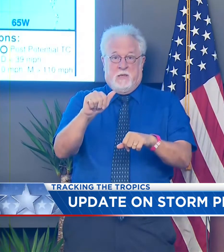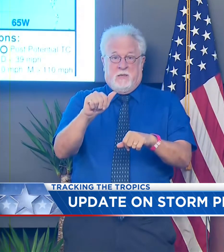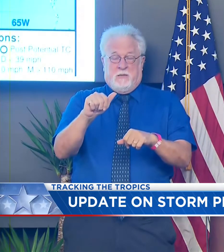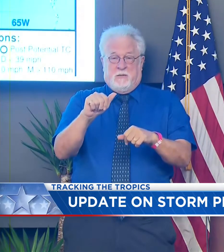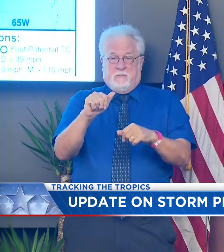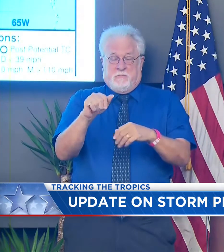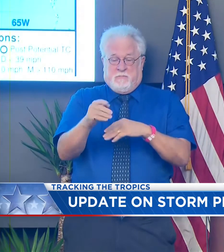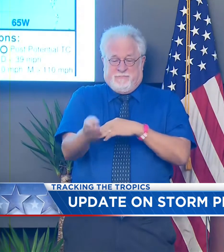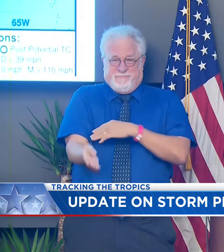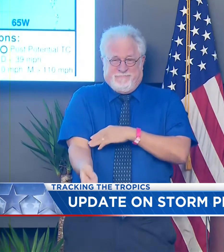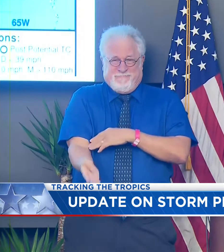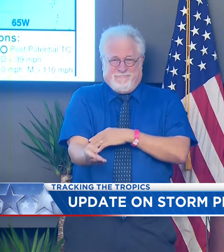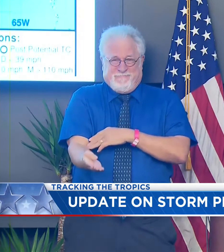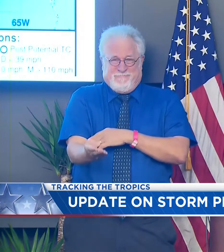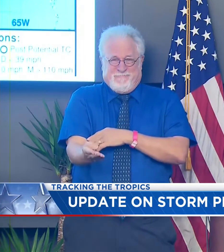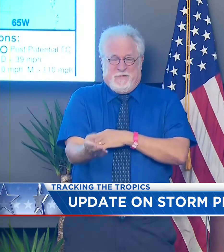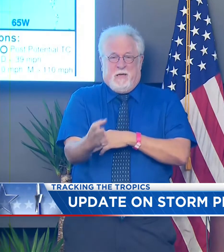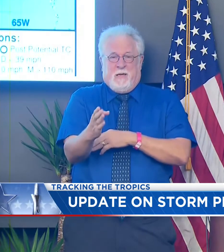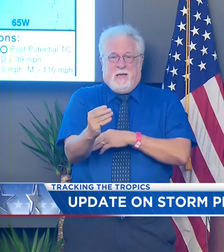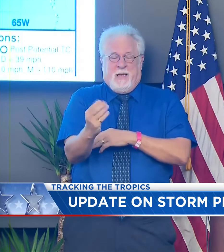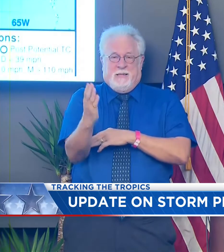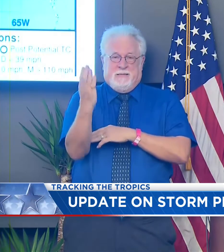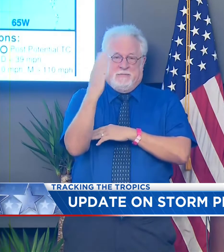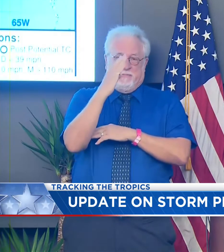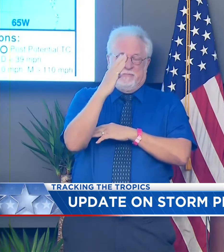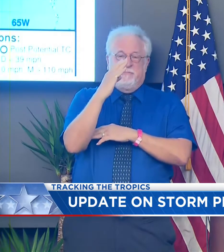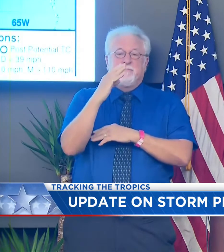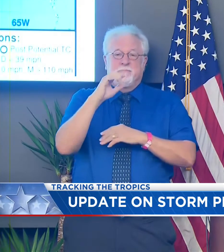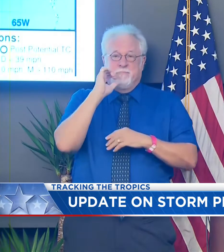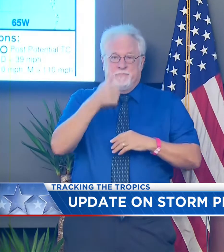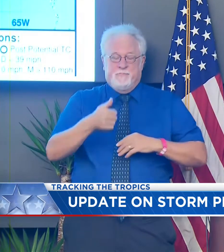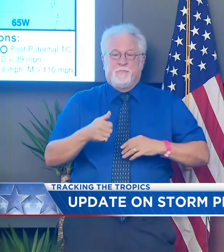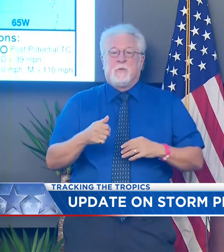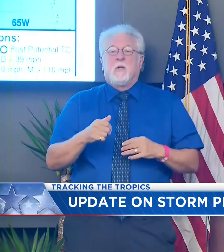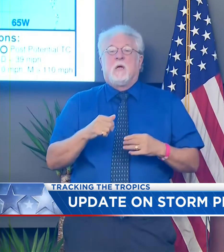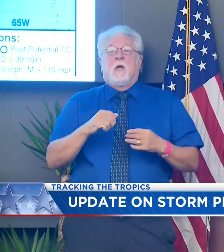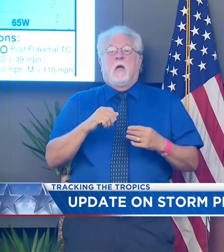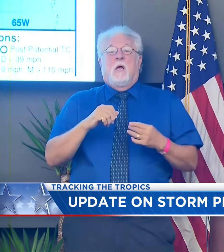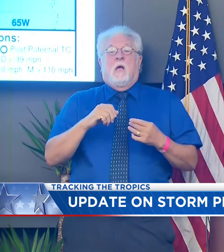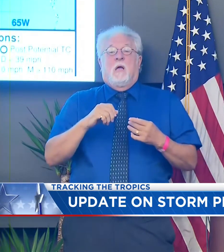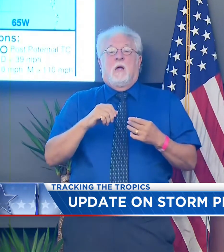MEXICO OVER THE COURSE OF TODAY. WE'LL SEE THE IMPACTS REACHING THE LOUISIANA COAST SOMETIME